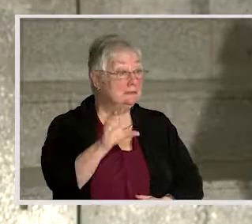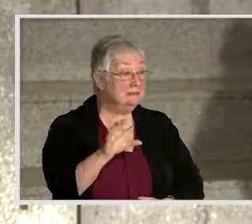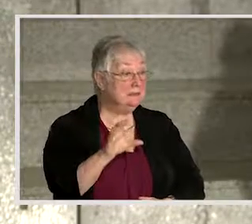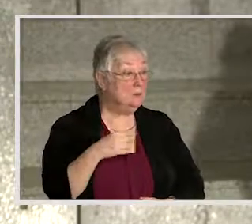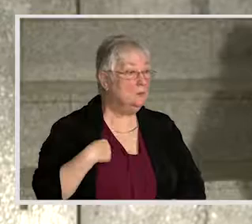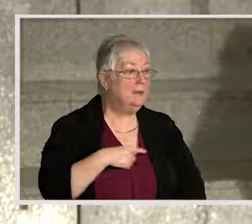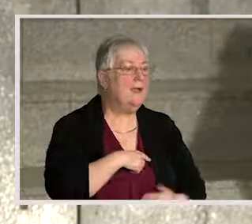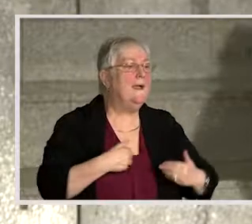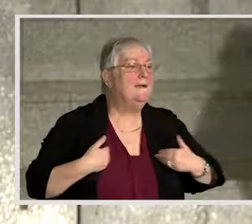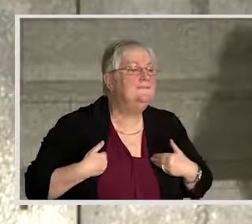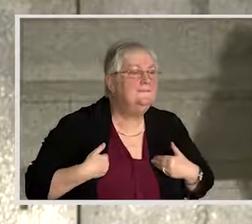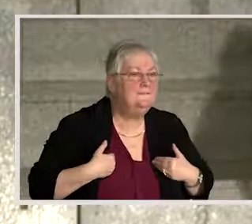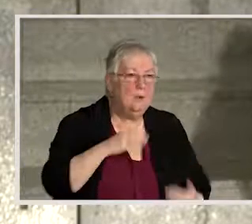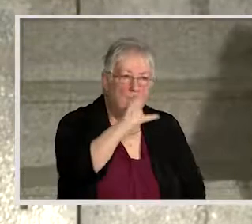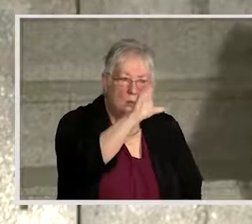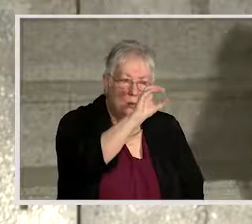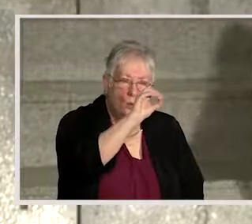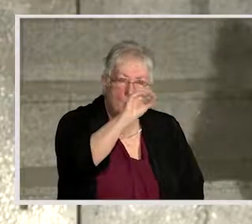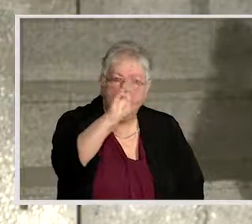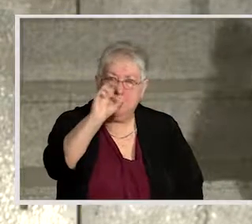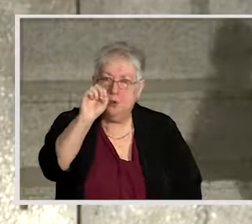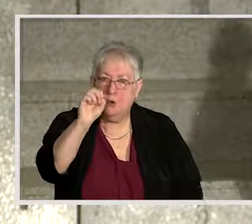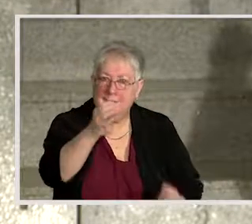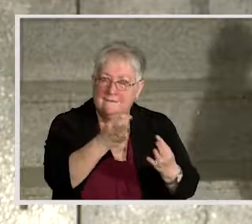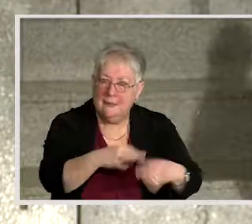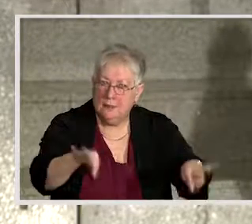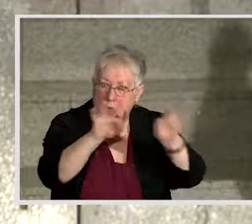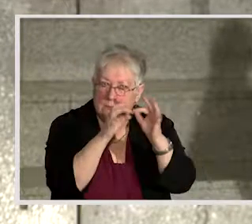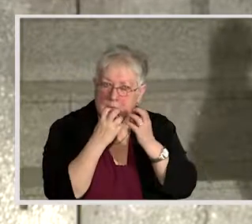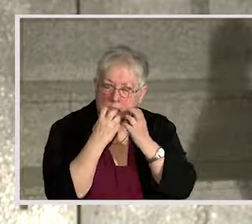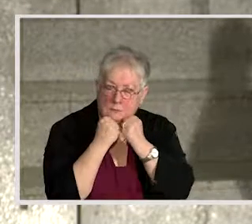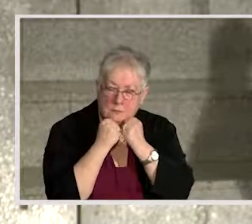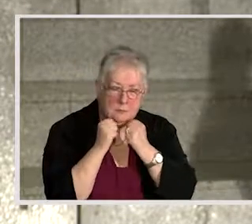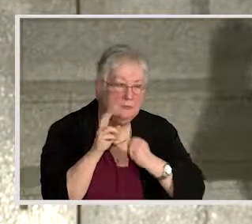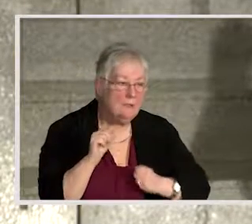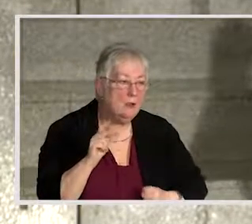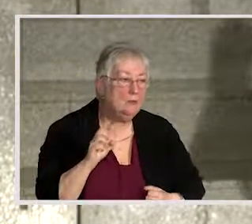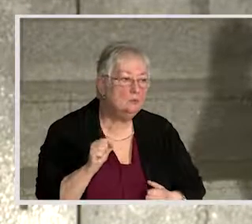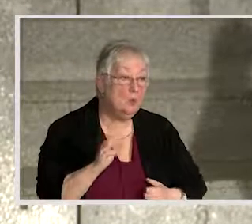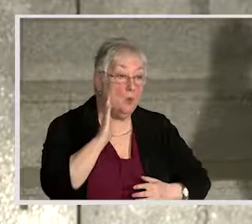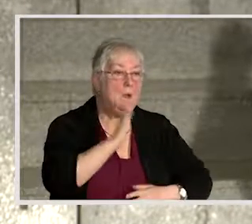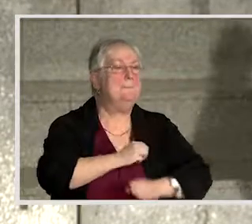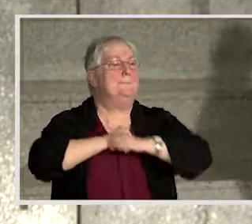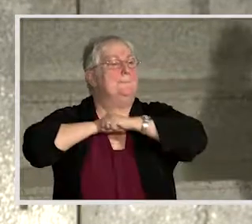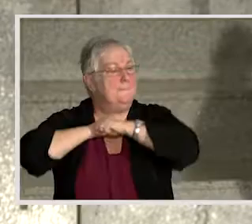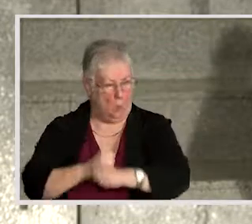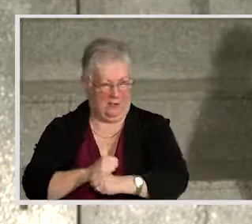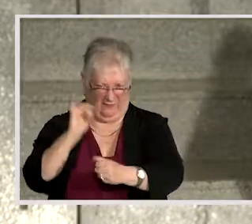THEY ARE IMMUTABLE SO WE ARE PREPARED TO STAND UP FOR AND PROTECT D.C.'S VALUES.